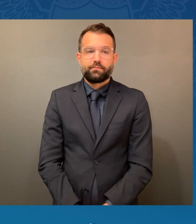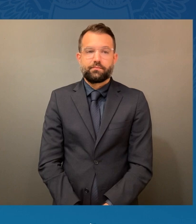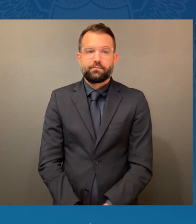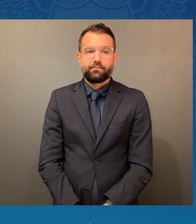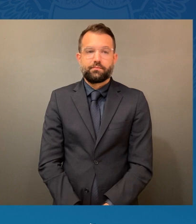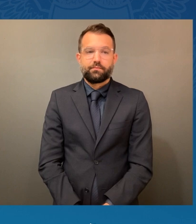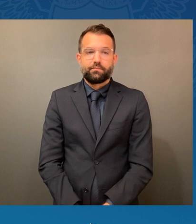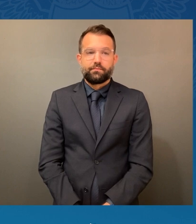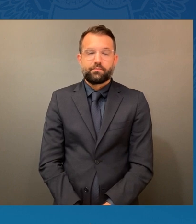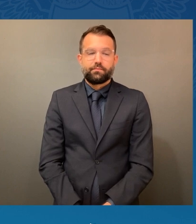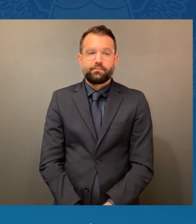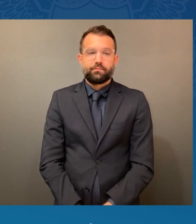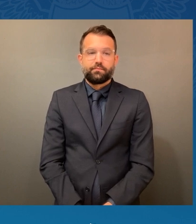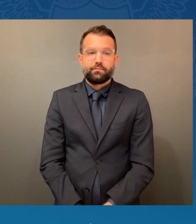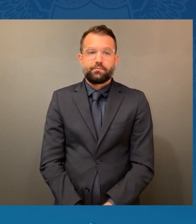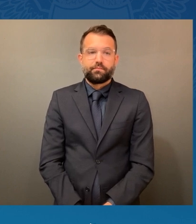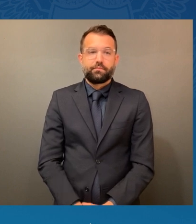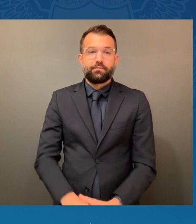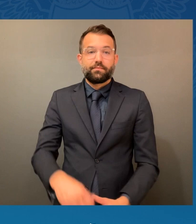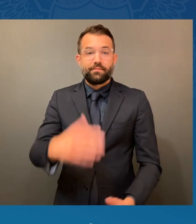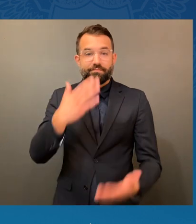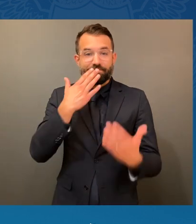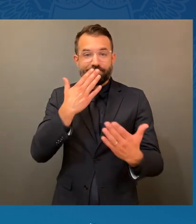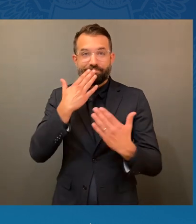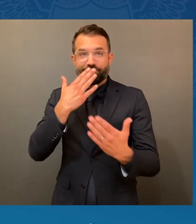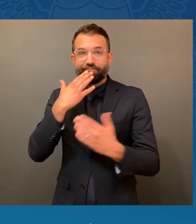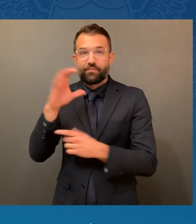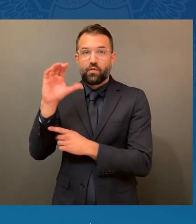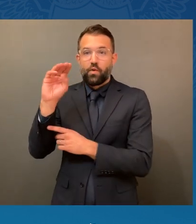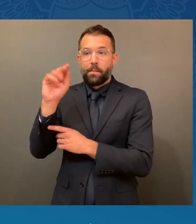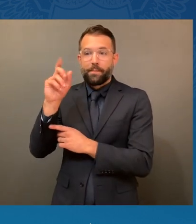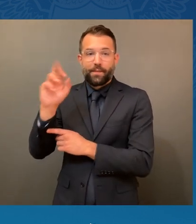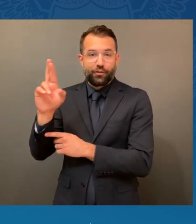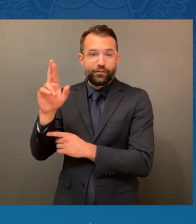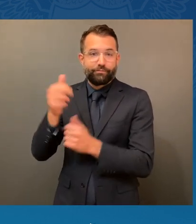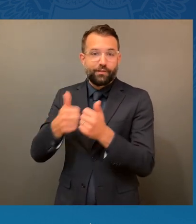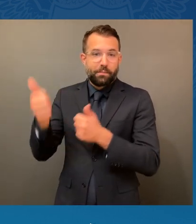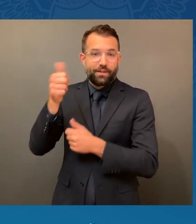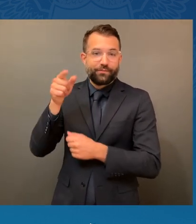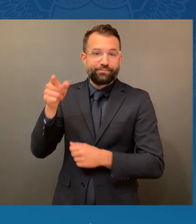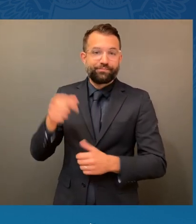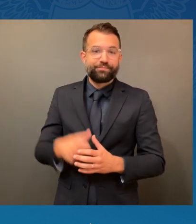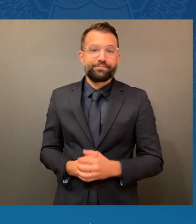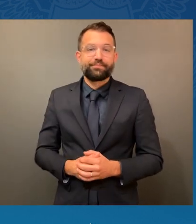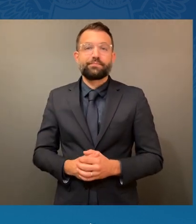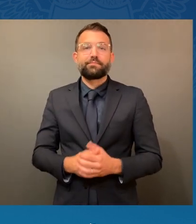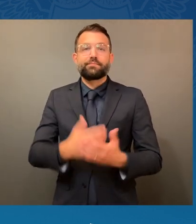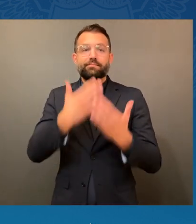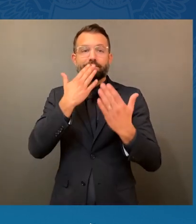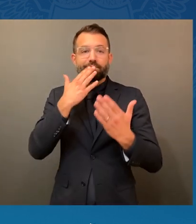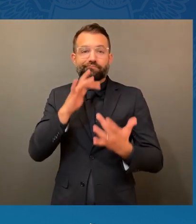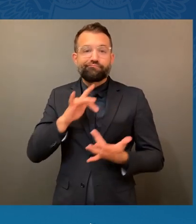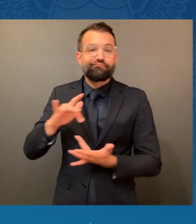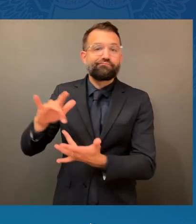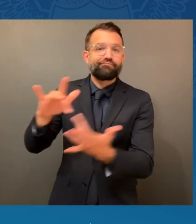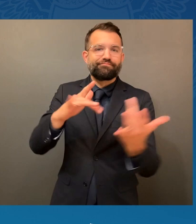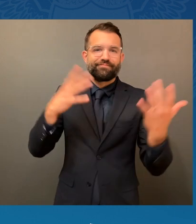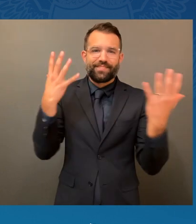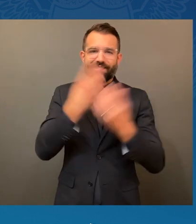The Vice President: Thank you, Commander. And thank you for the tour of this beautiful ship. It is good to be with all of you this afternoon.